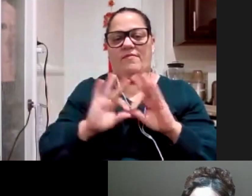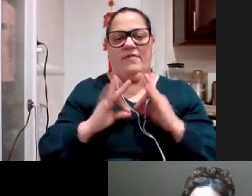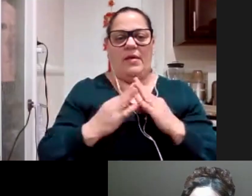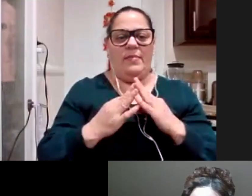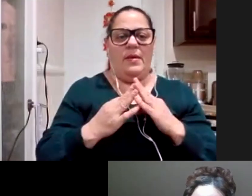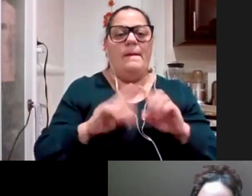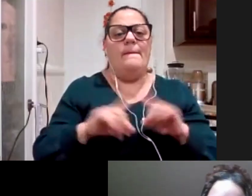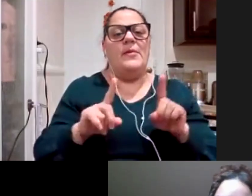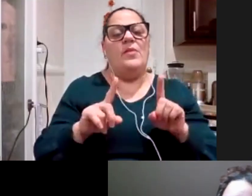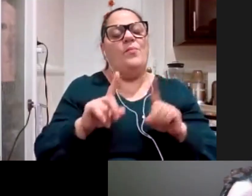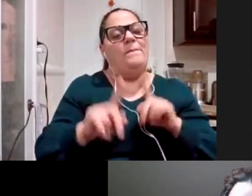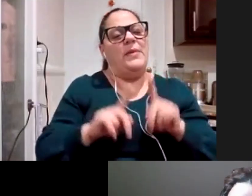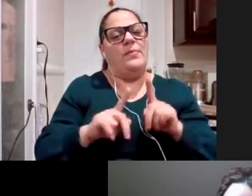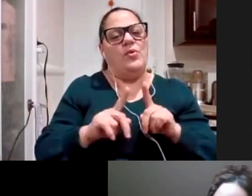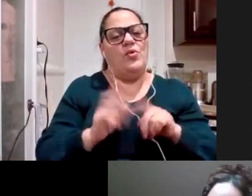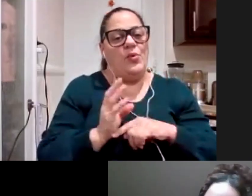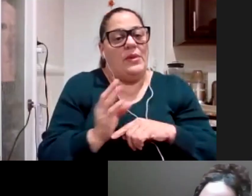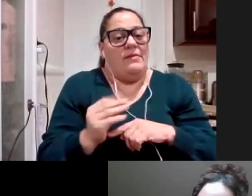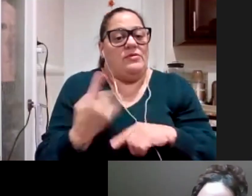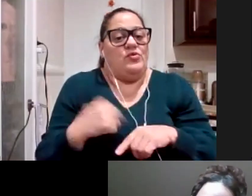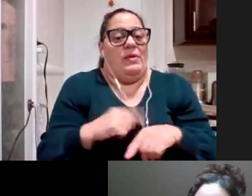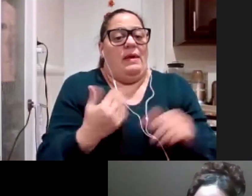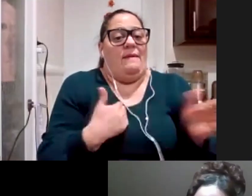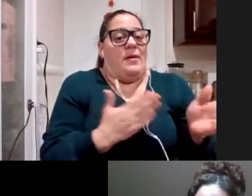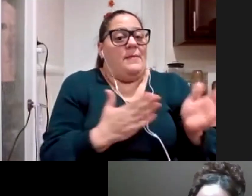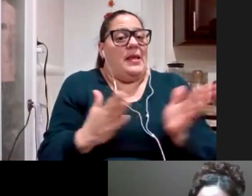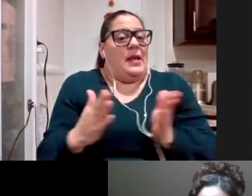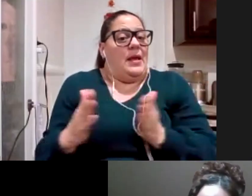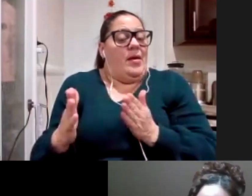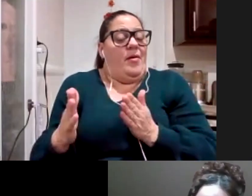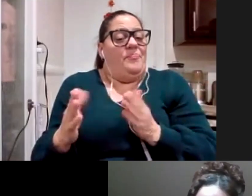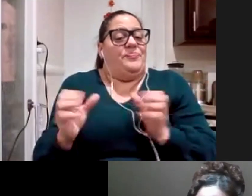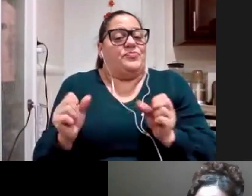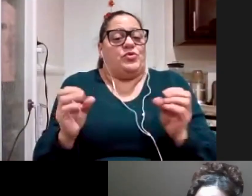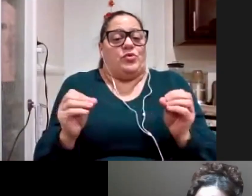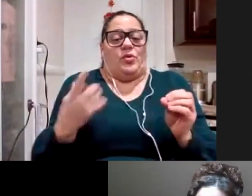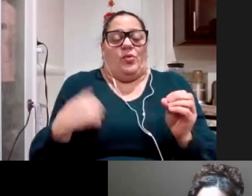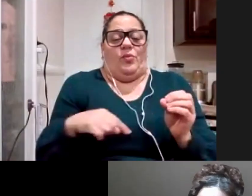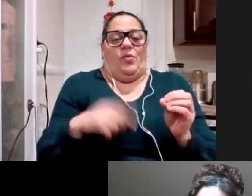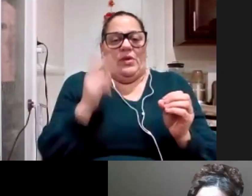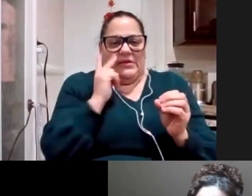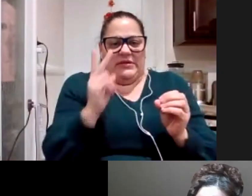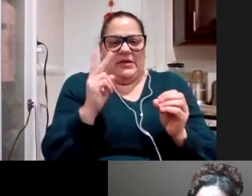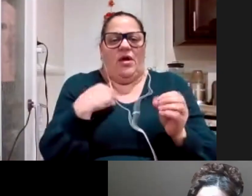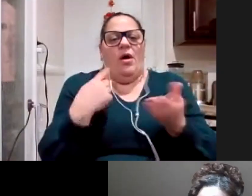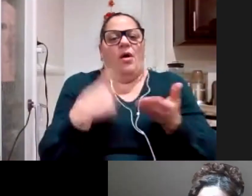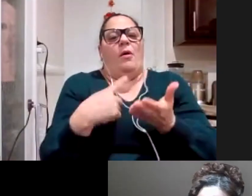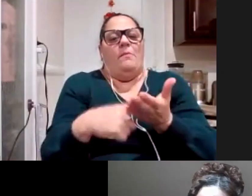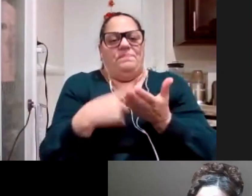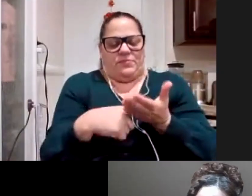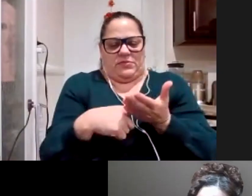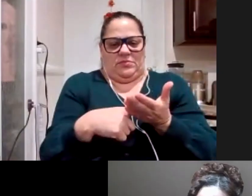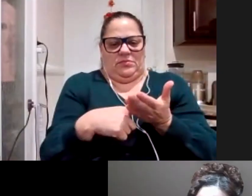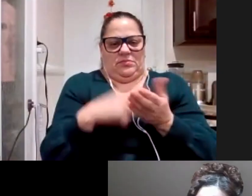leave us, do they have a plan? Um so look forward to those discussions about, you know, how how have